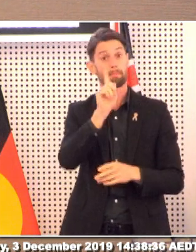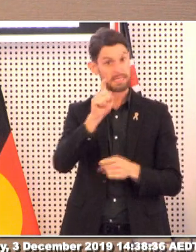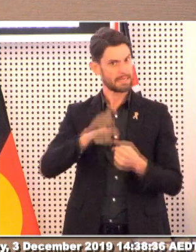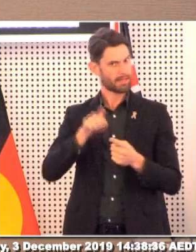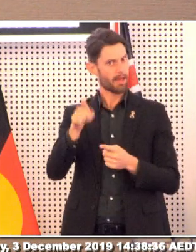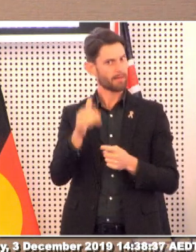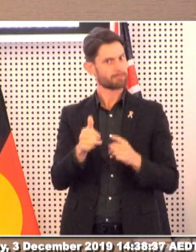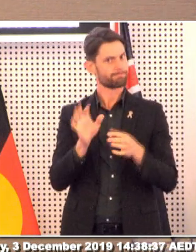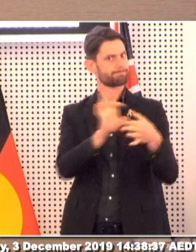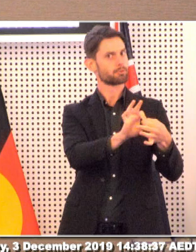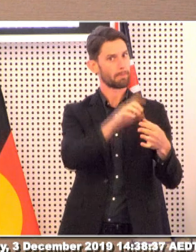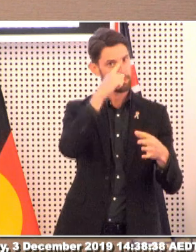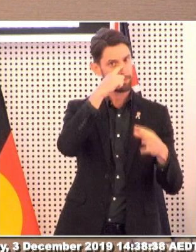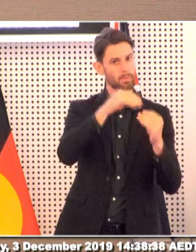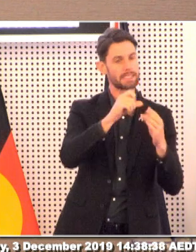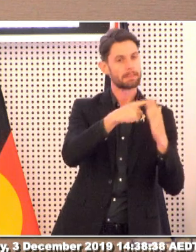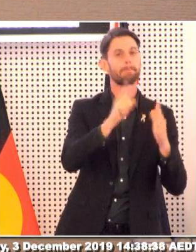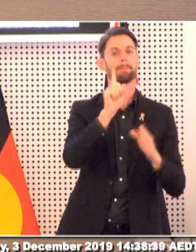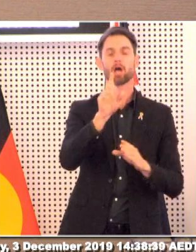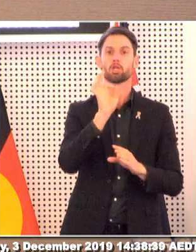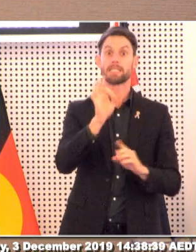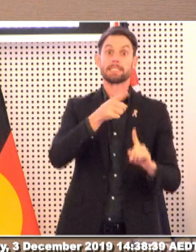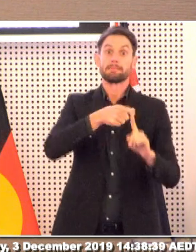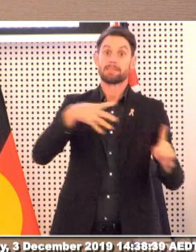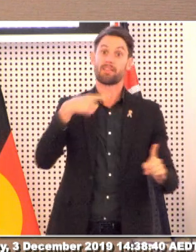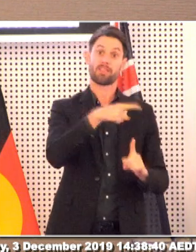rather than being specific for people with disability? Yes.